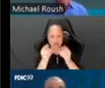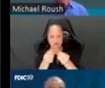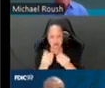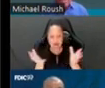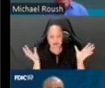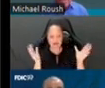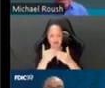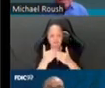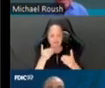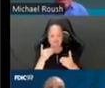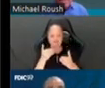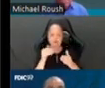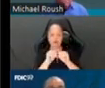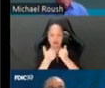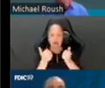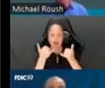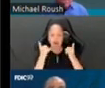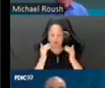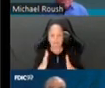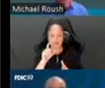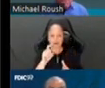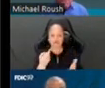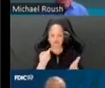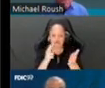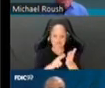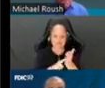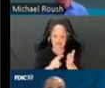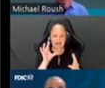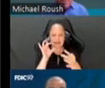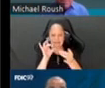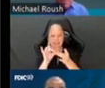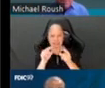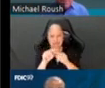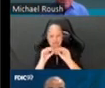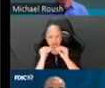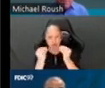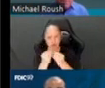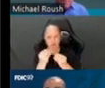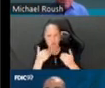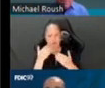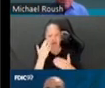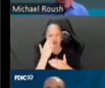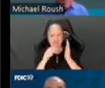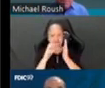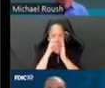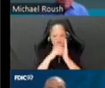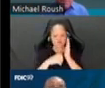players should sign up, link to the organization and we have some draft language on the help